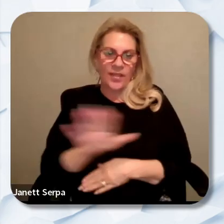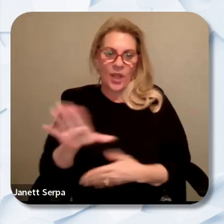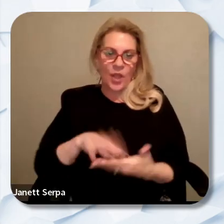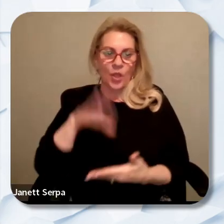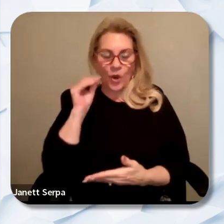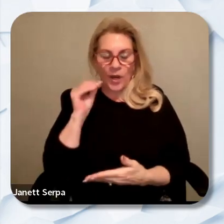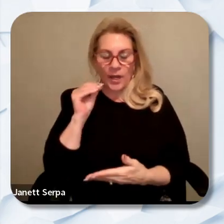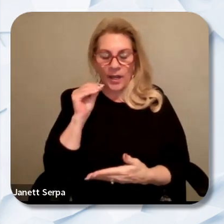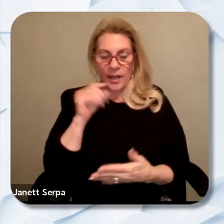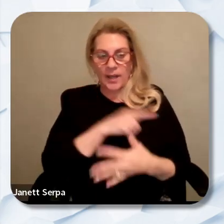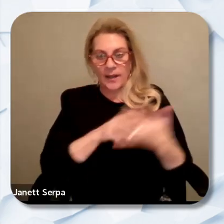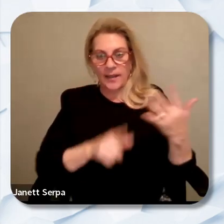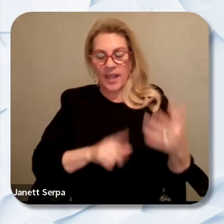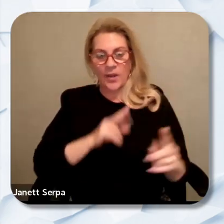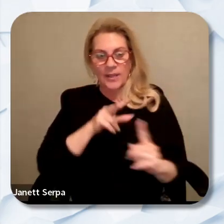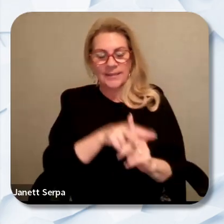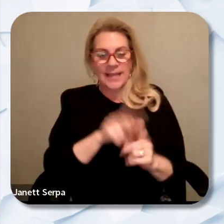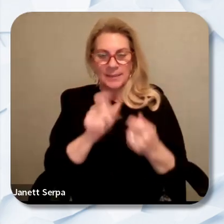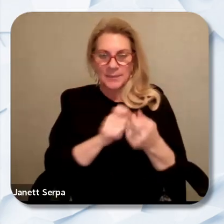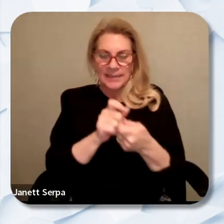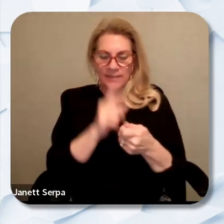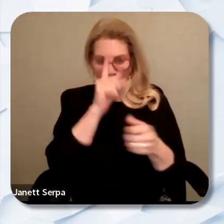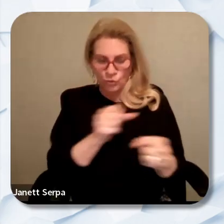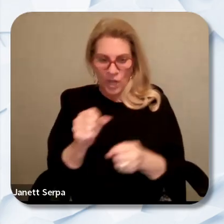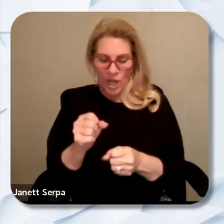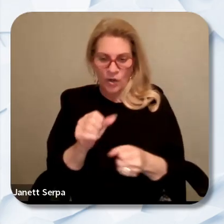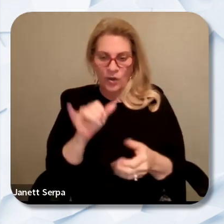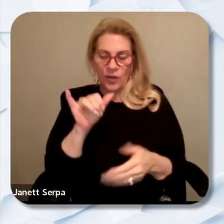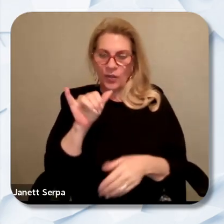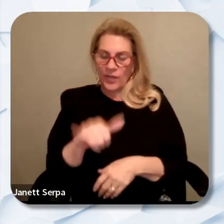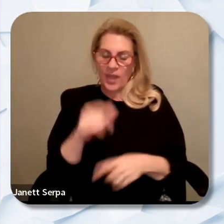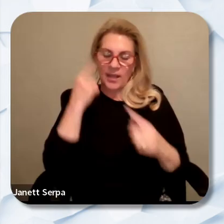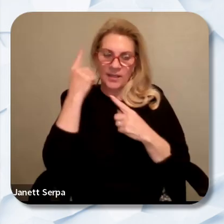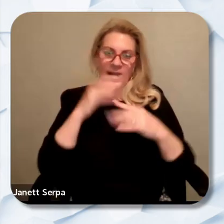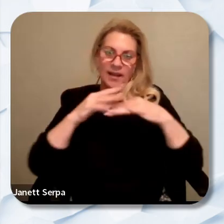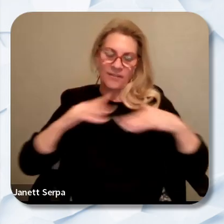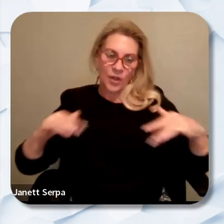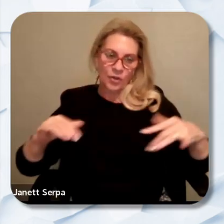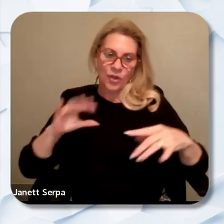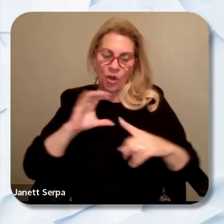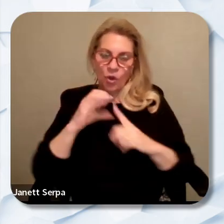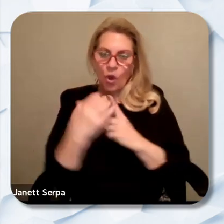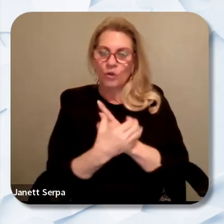are assigned specific strategies that consider diversity of culture and language backgrounds